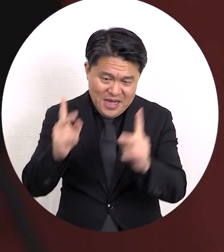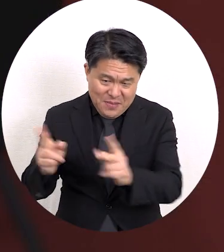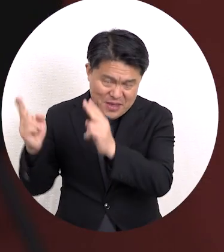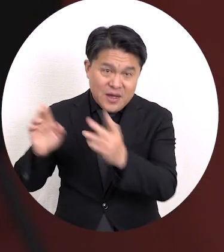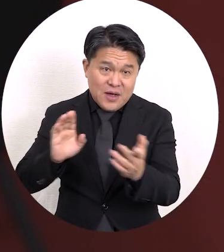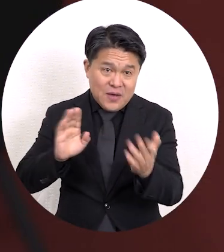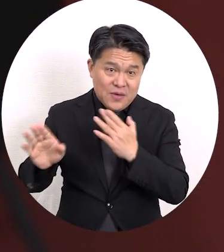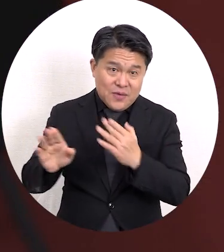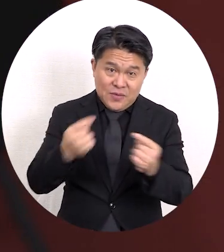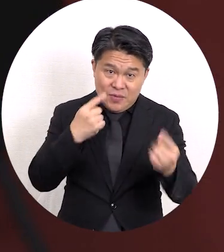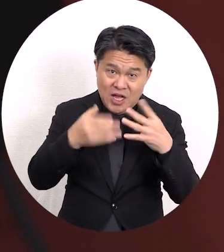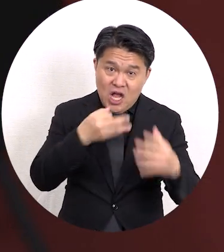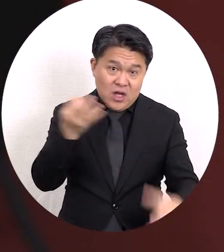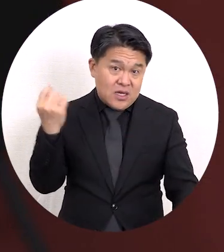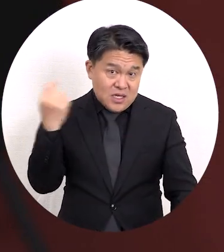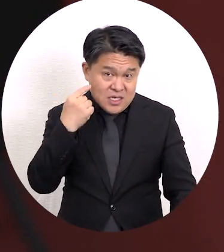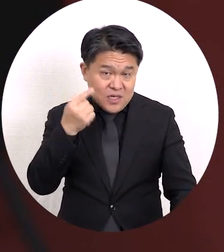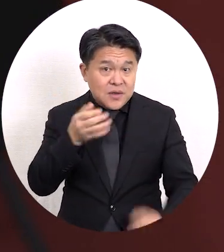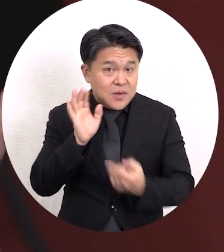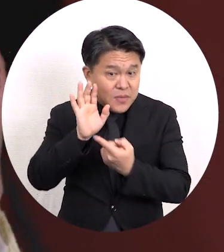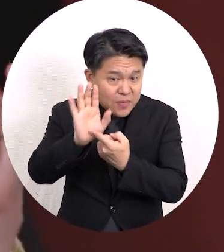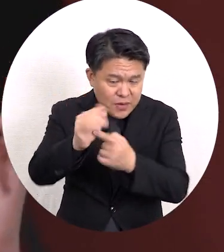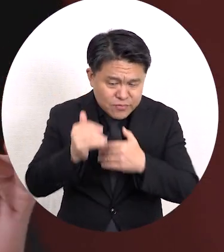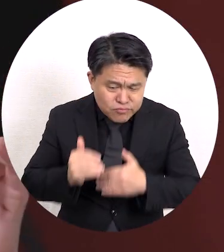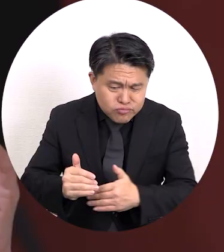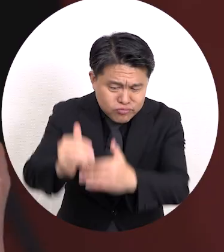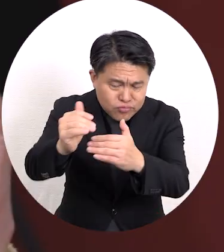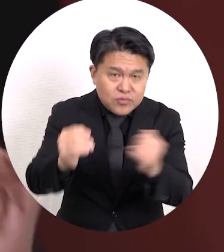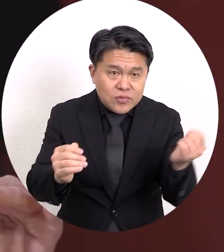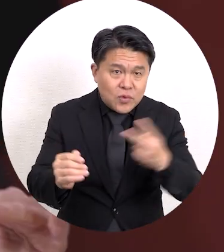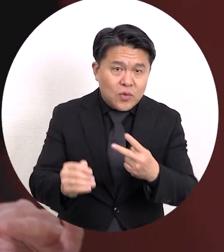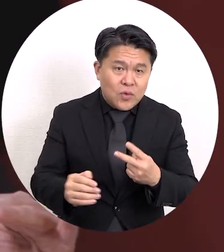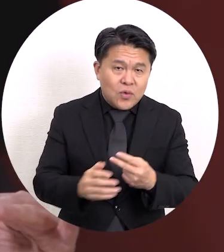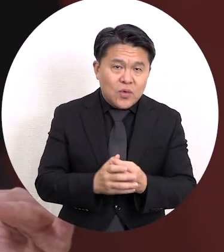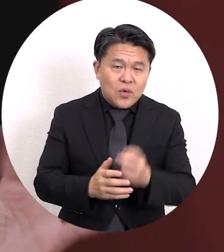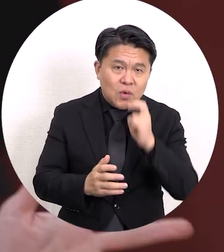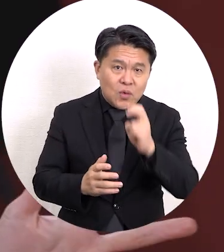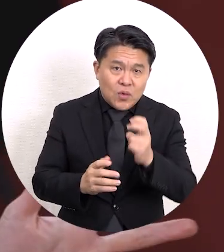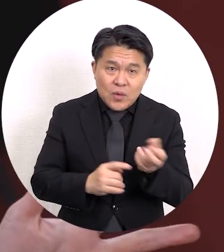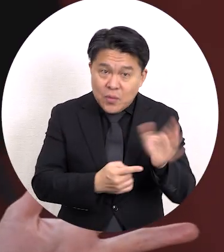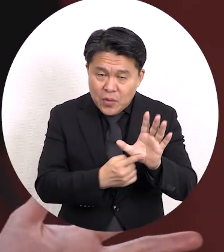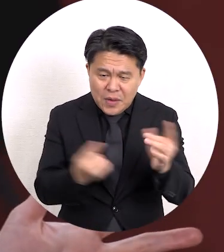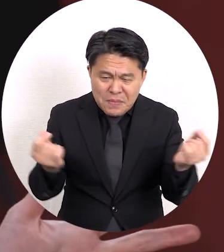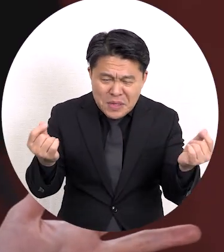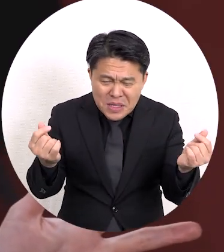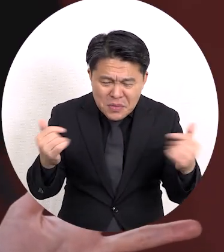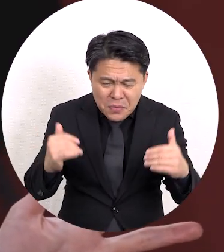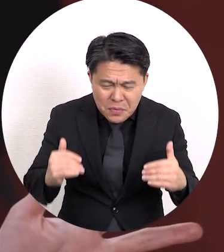as well as producing sounds in specific pitches, likely happened through